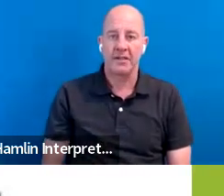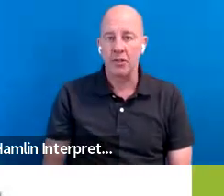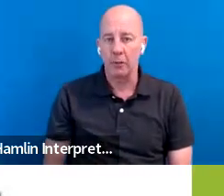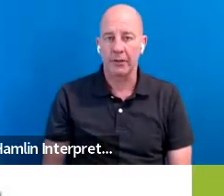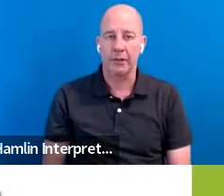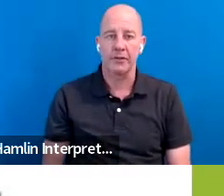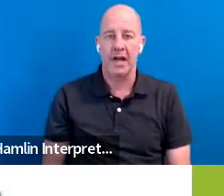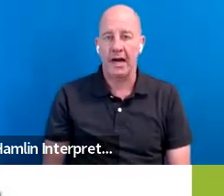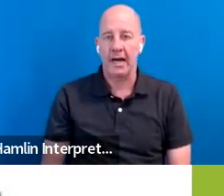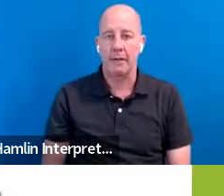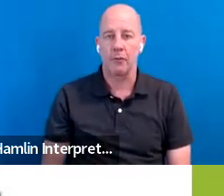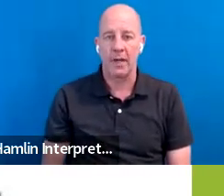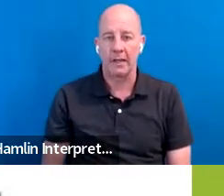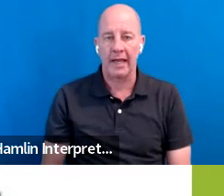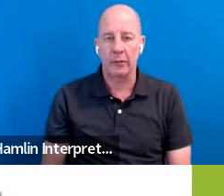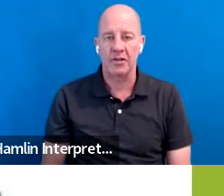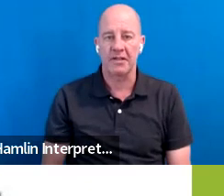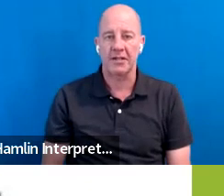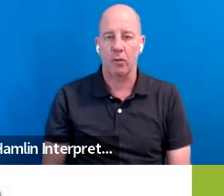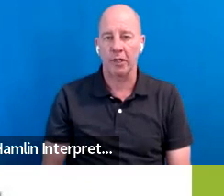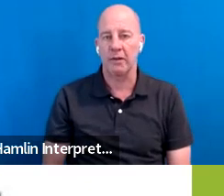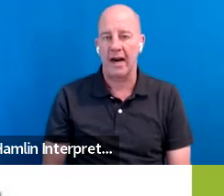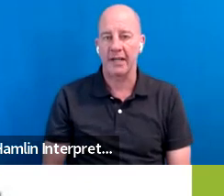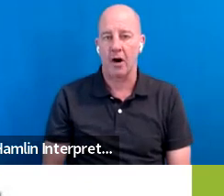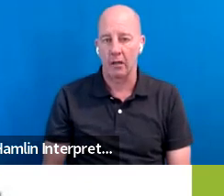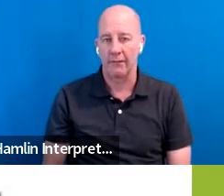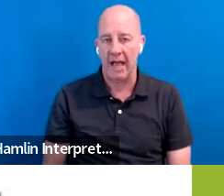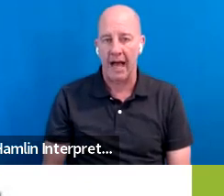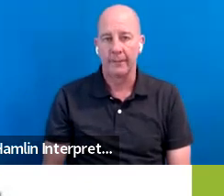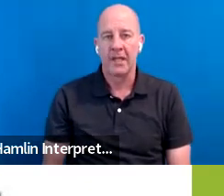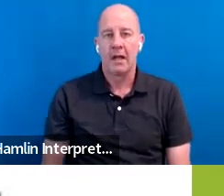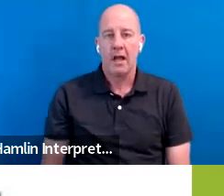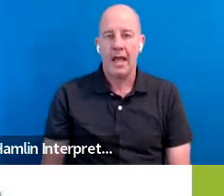That means interpreters, written language, etc., we're going to provide all of that.